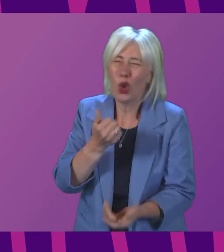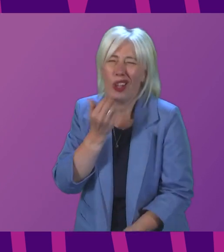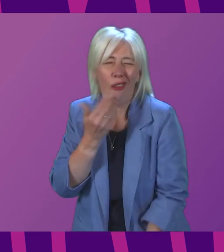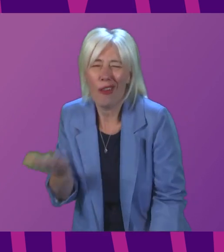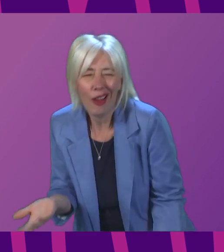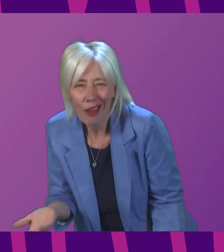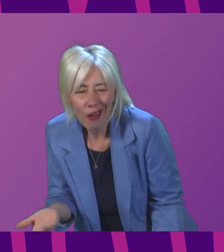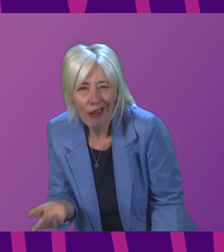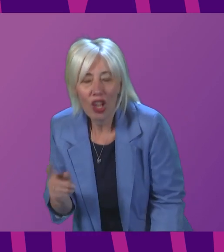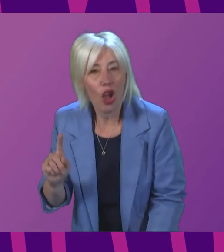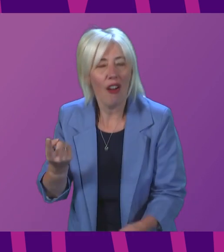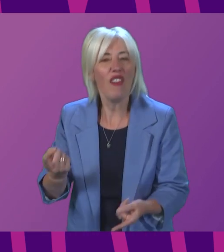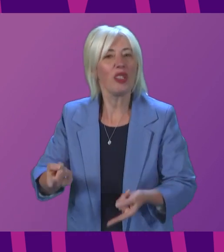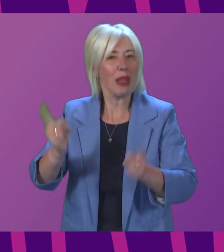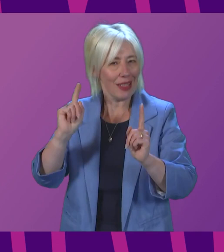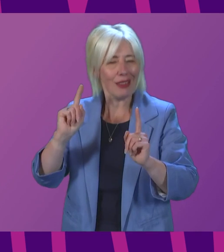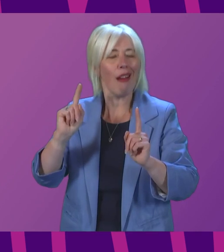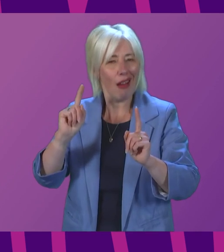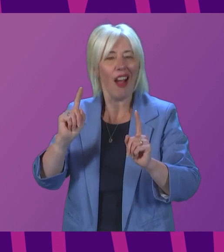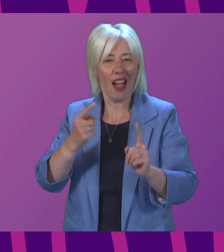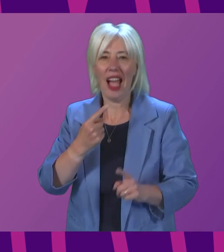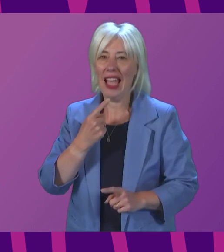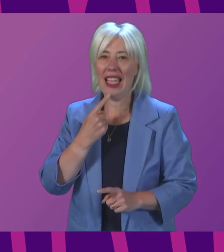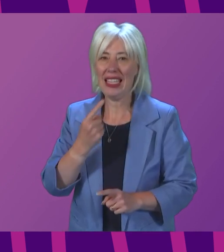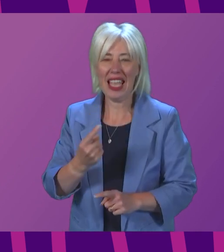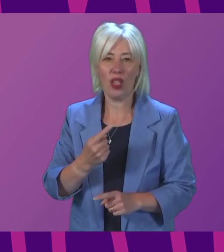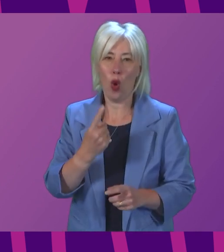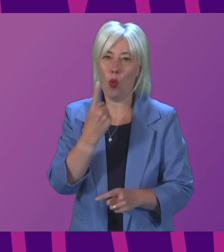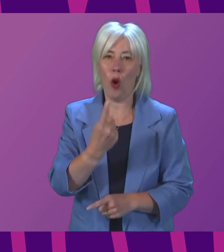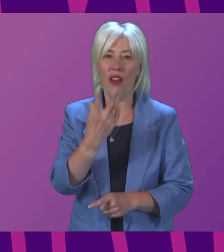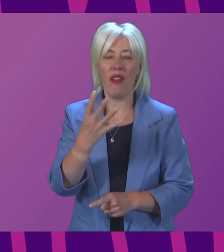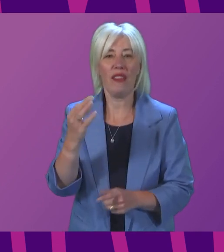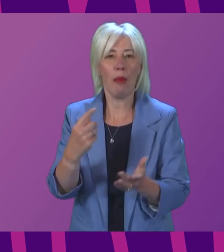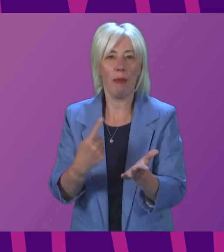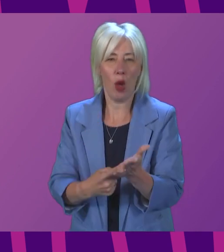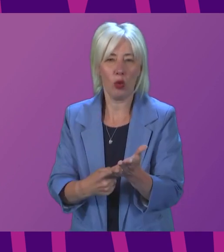What the First Minister said about the £150 is simply not true.